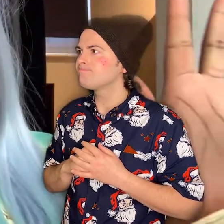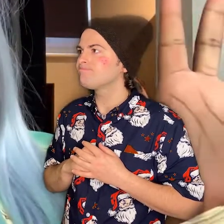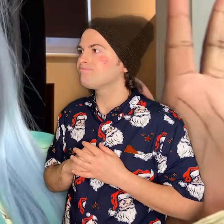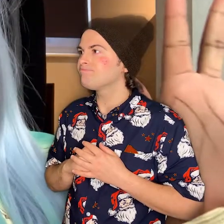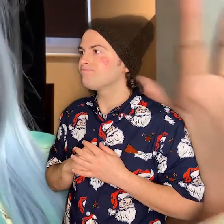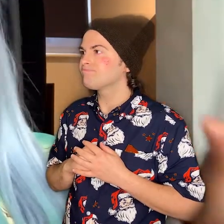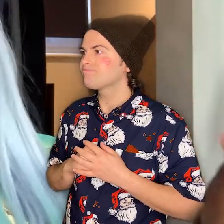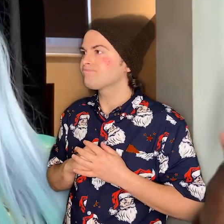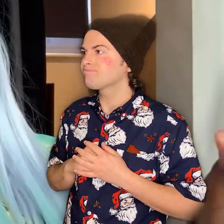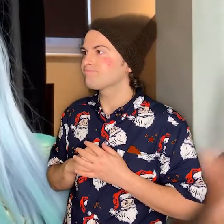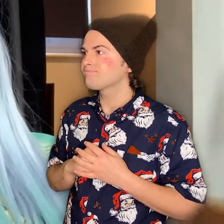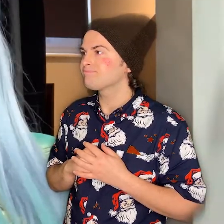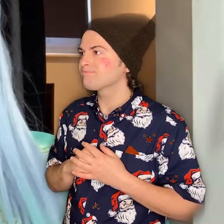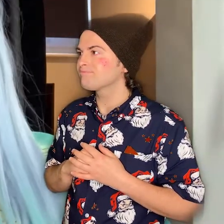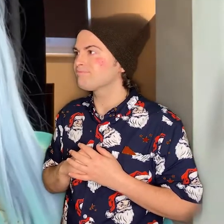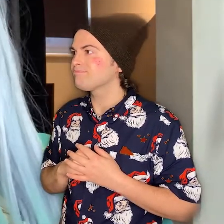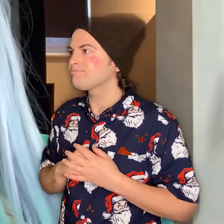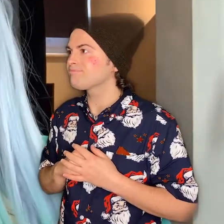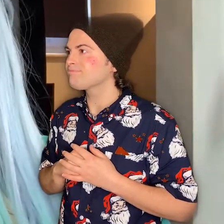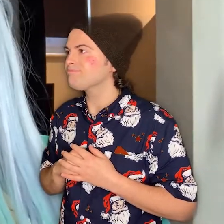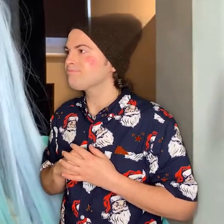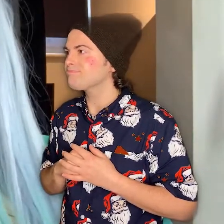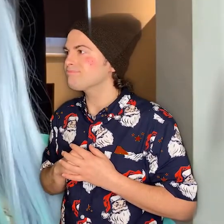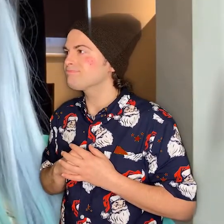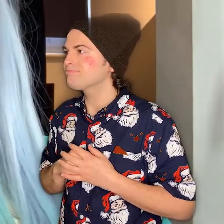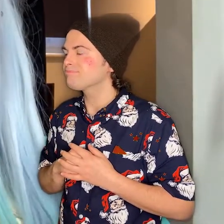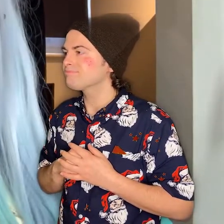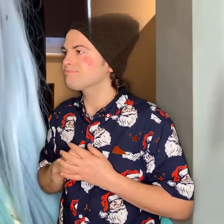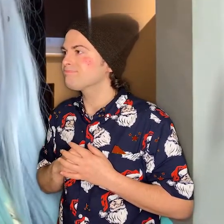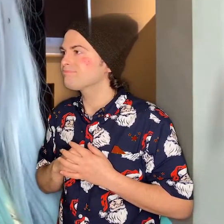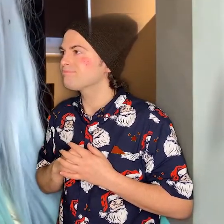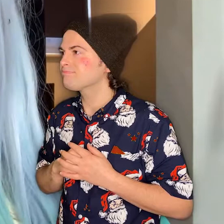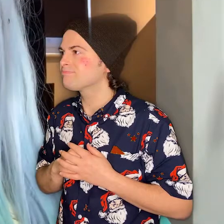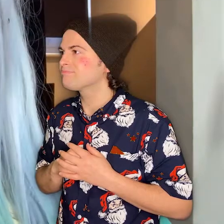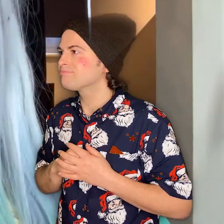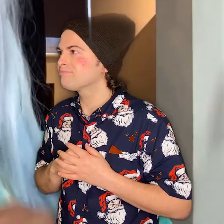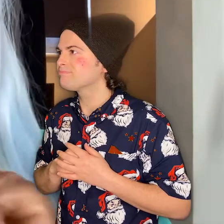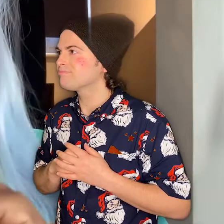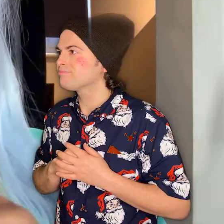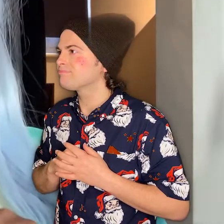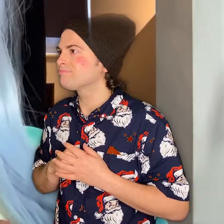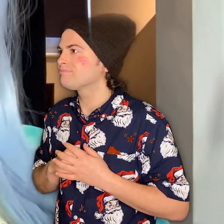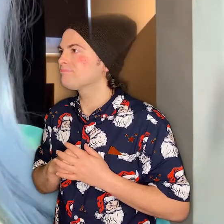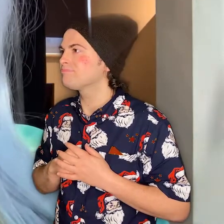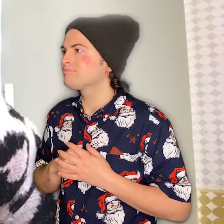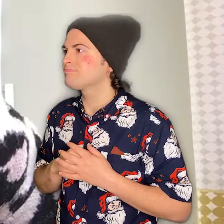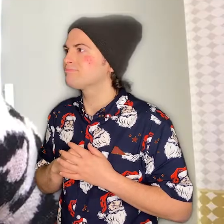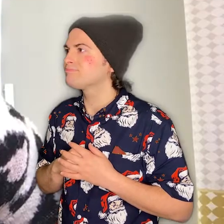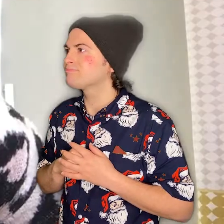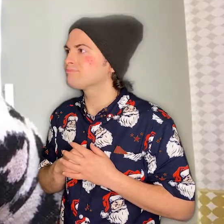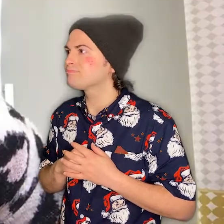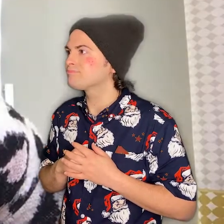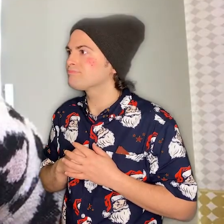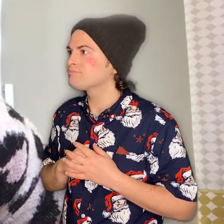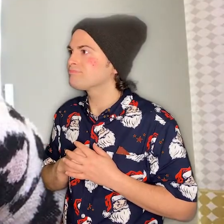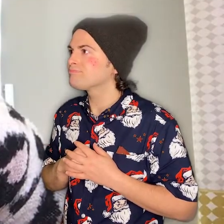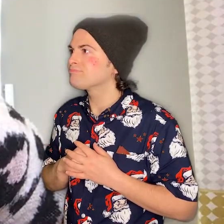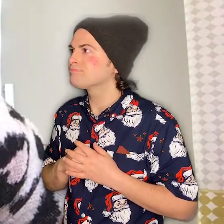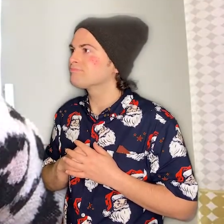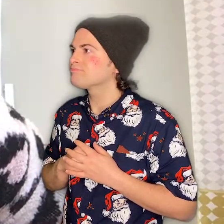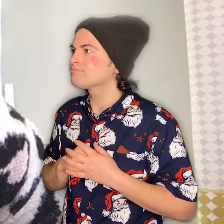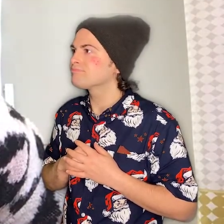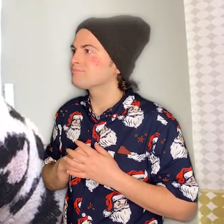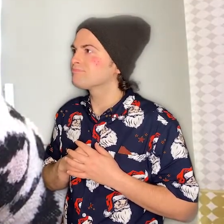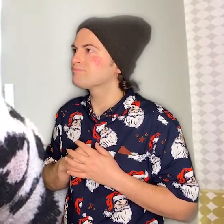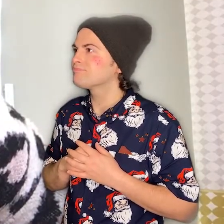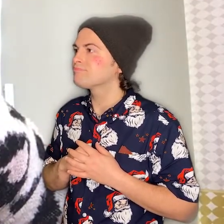And because I didn't bother her or let her know I was stalking her, she came back to me and visits me every week without fail